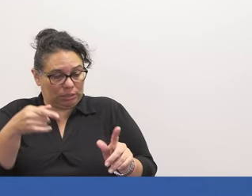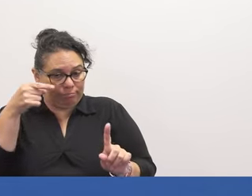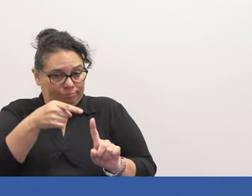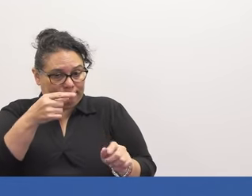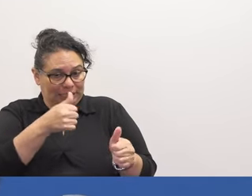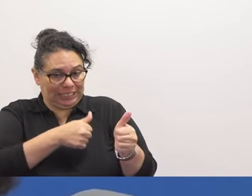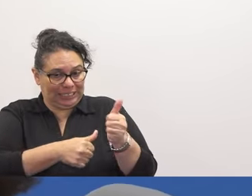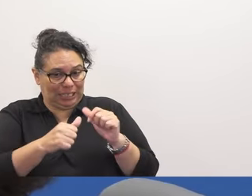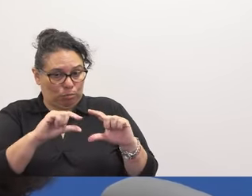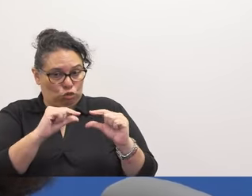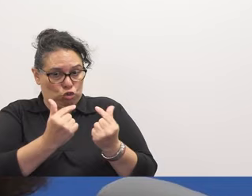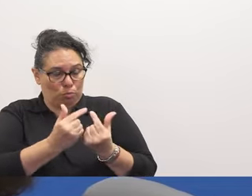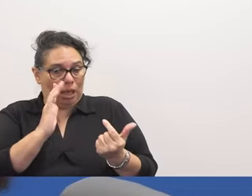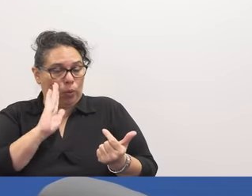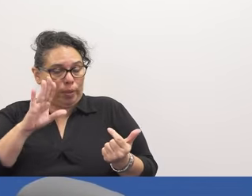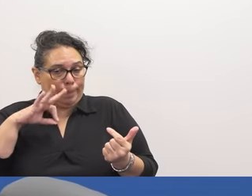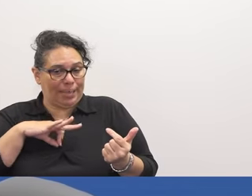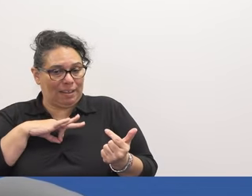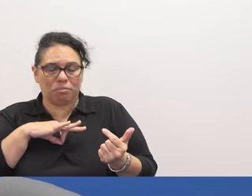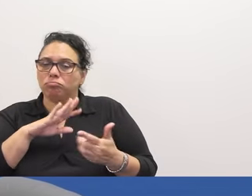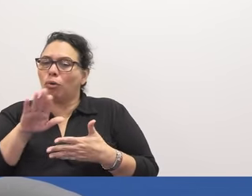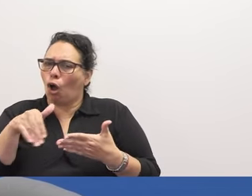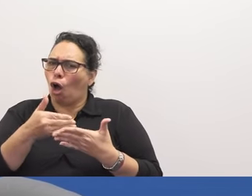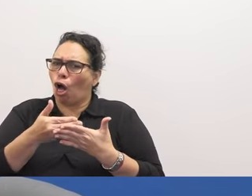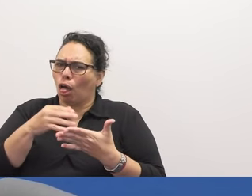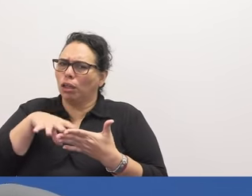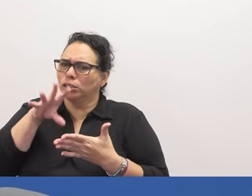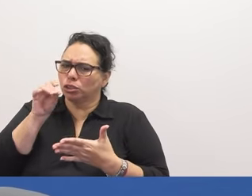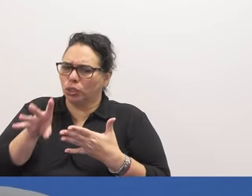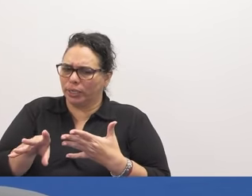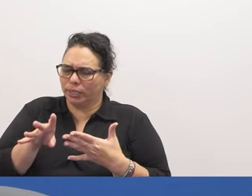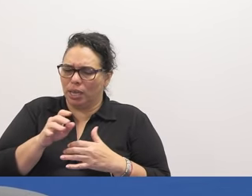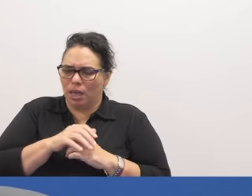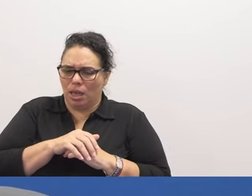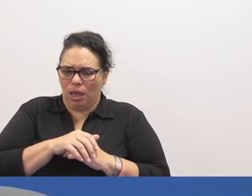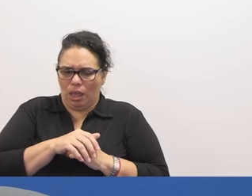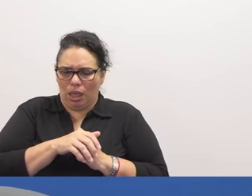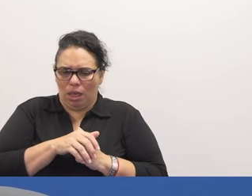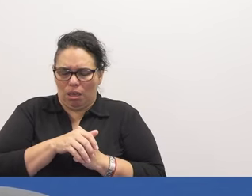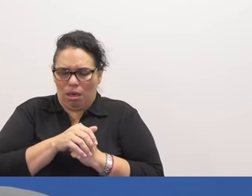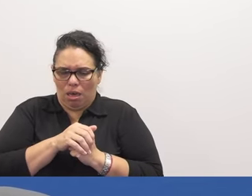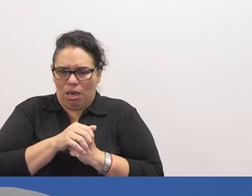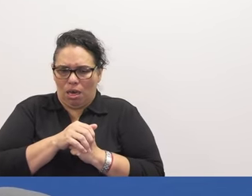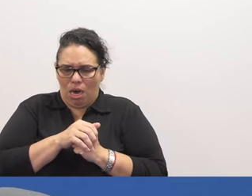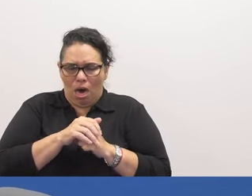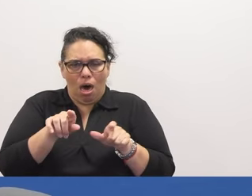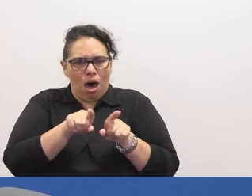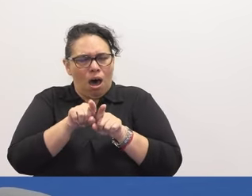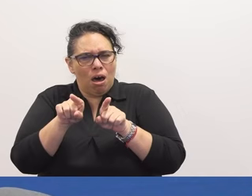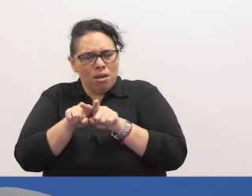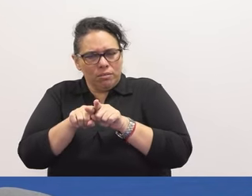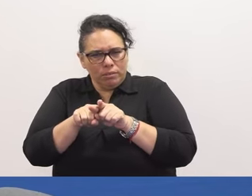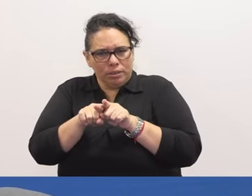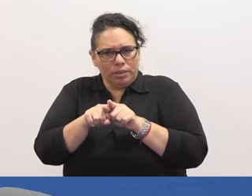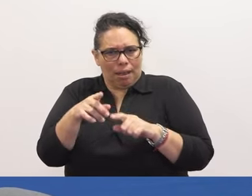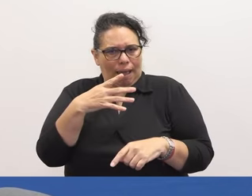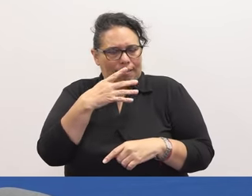I think that will benefit all students. And also I like the idea of goal three